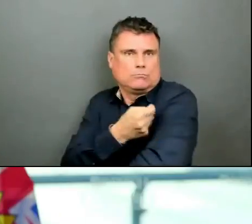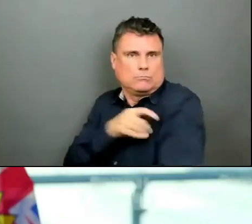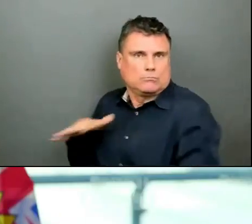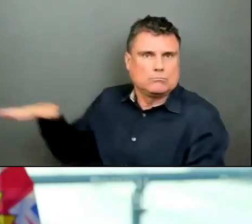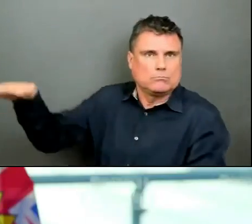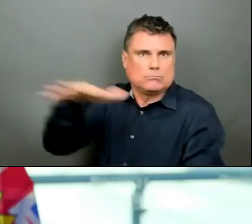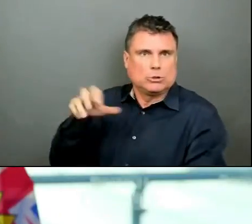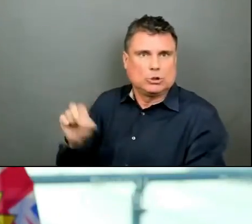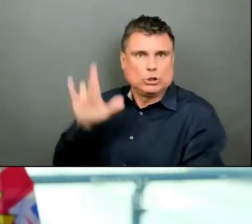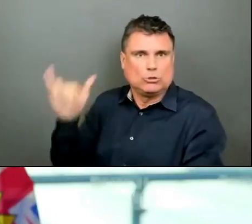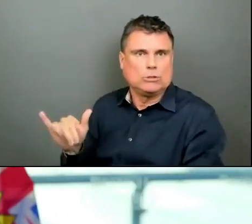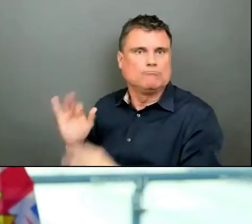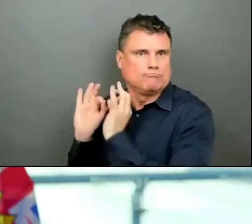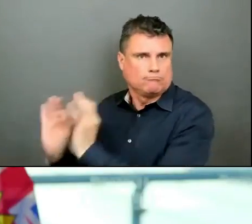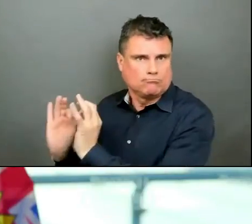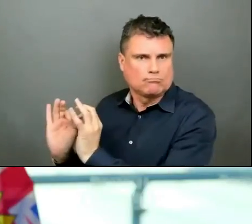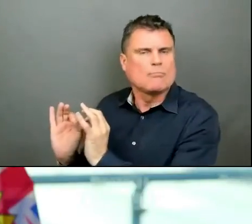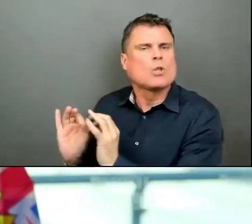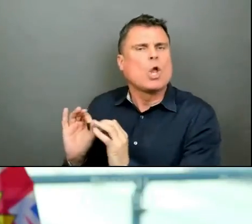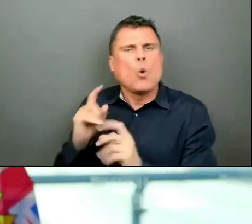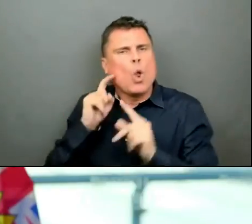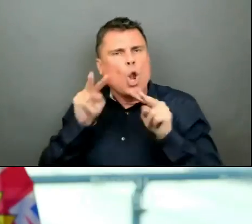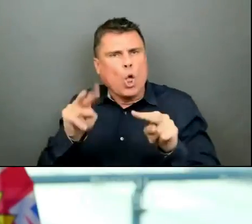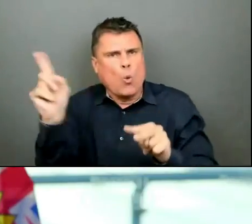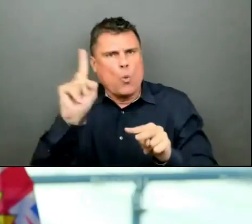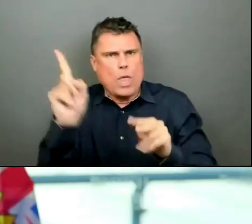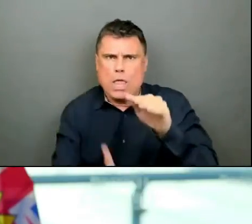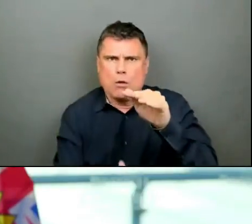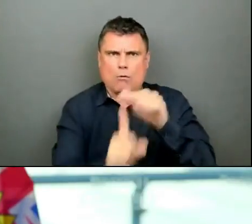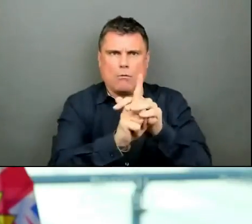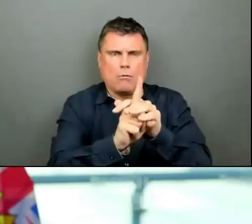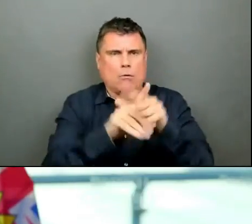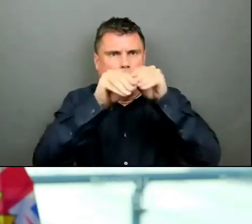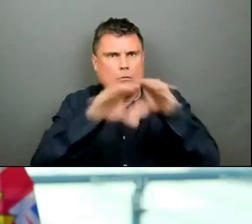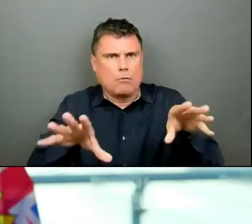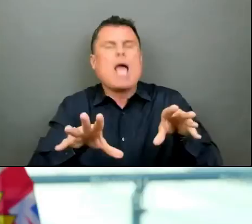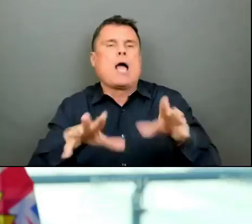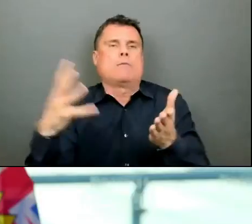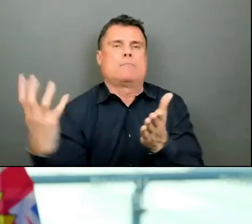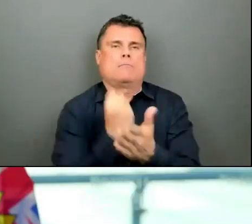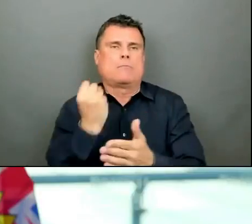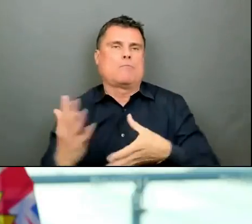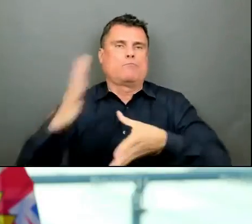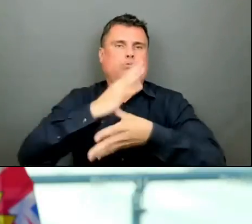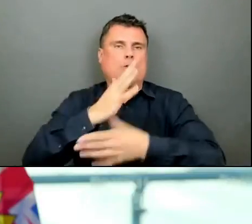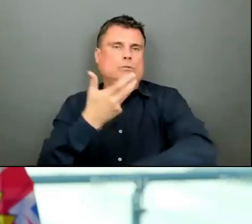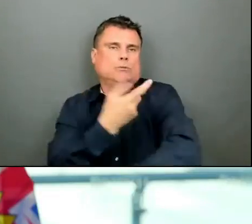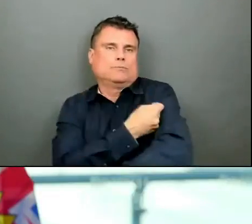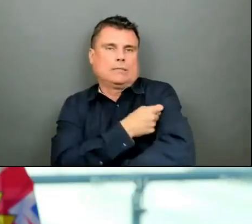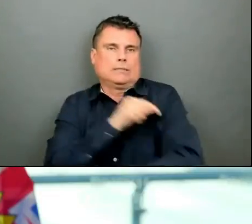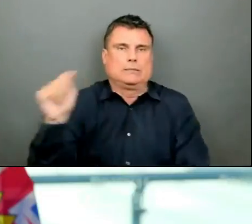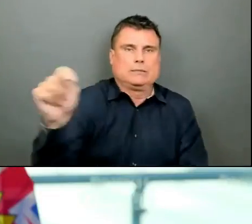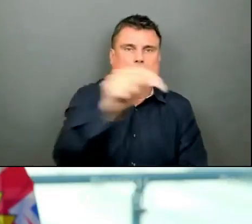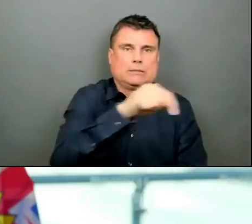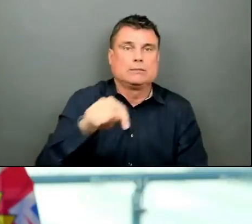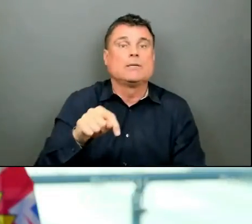authorities and it will vary depending on how much vaccine we have, but we are in the process of